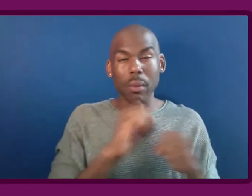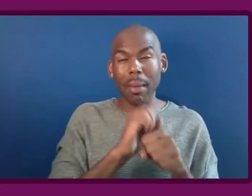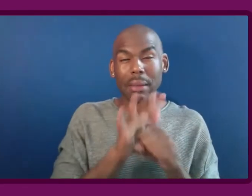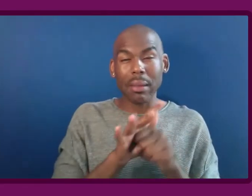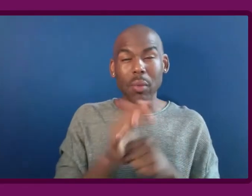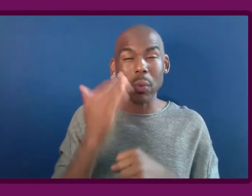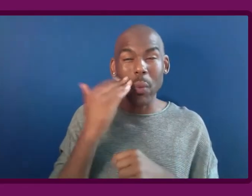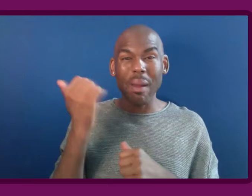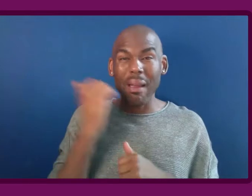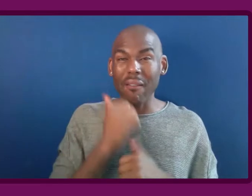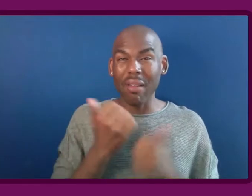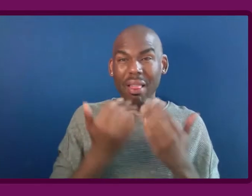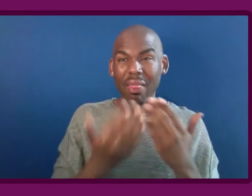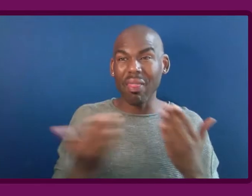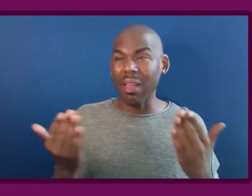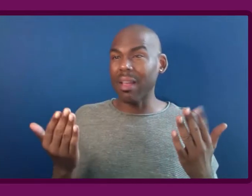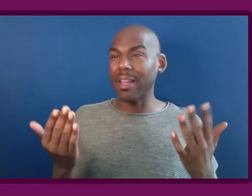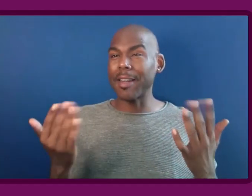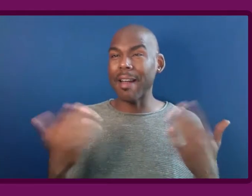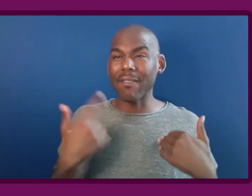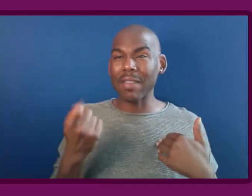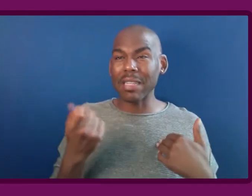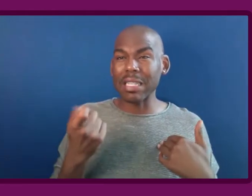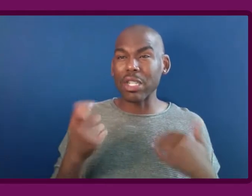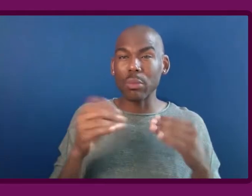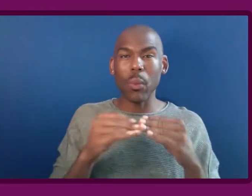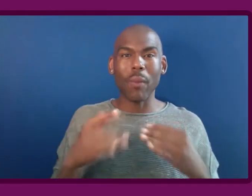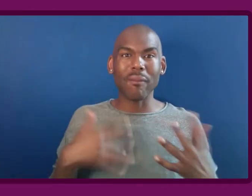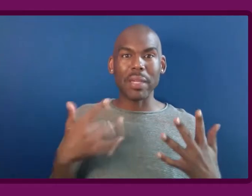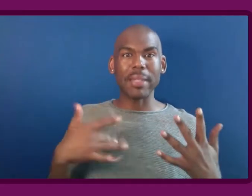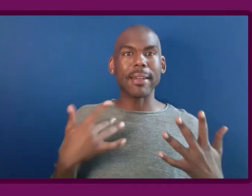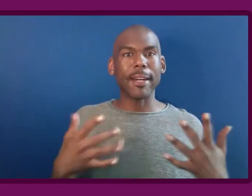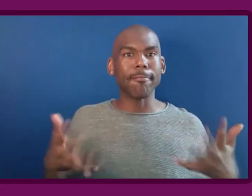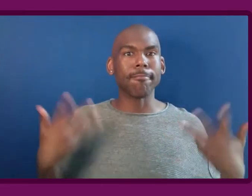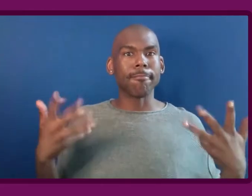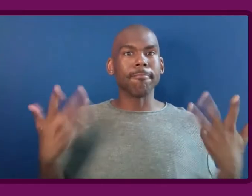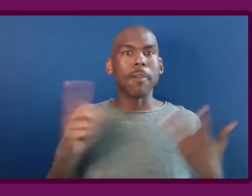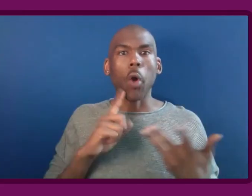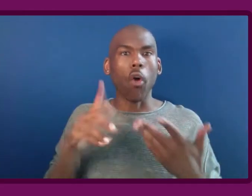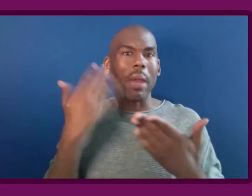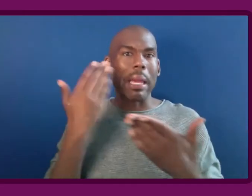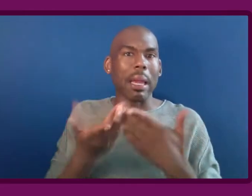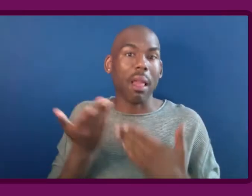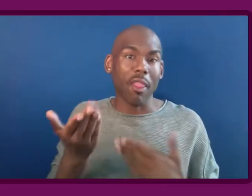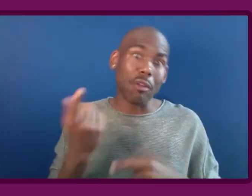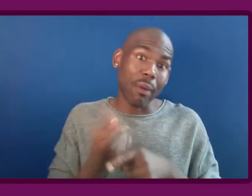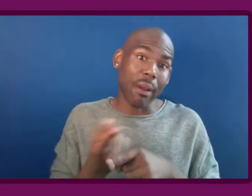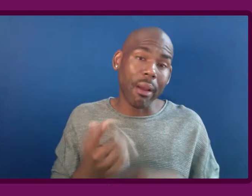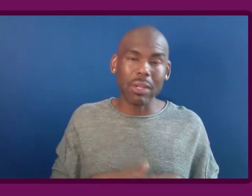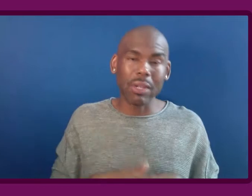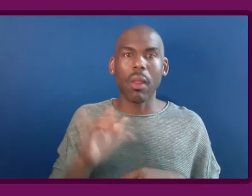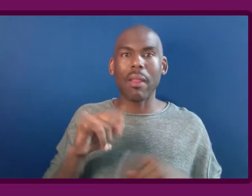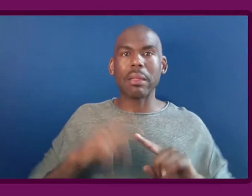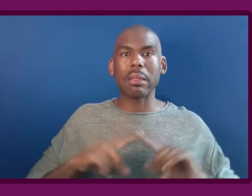the pandemic. Every day, there's a little bit more a feeling of getting there, right? Ashley Inkumsah: Exactly.